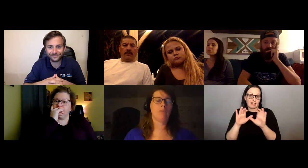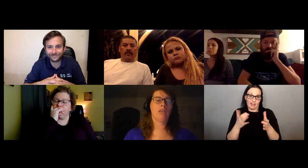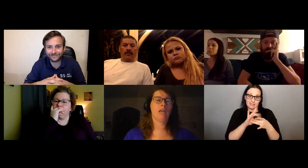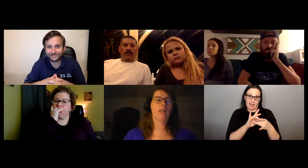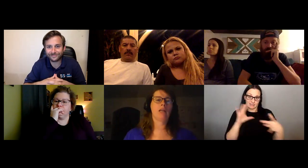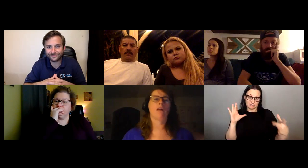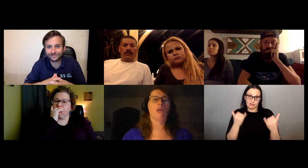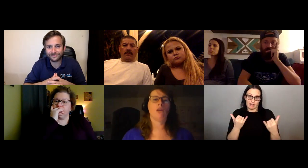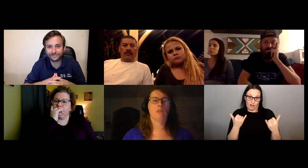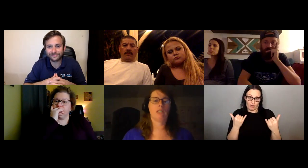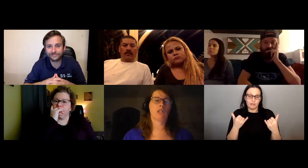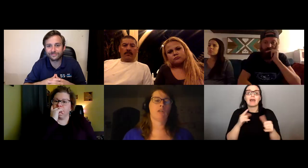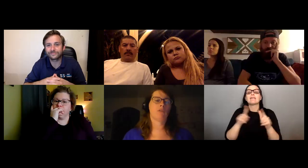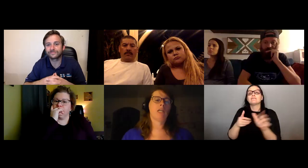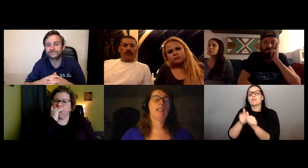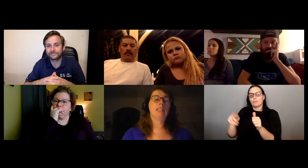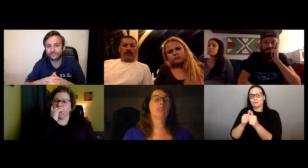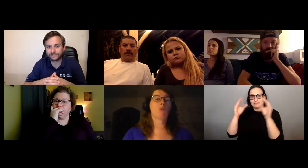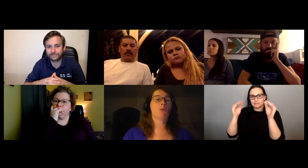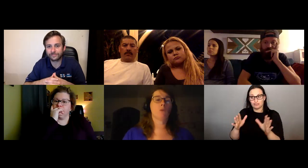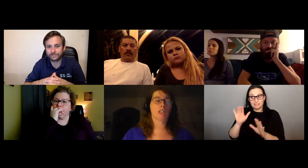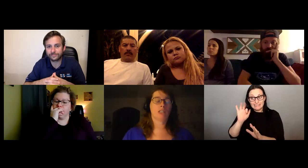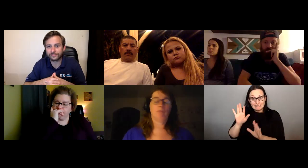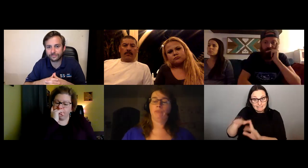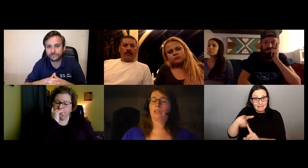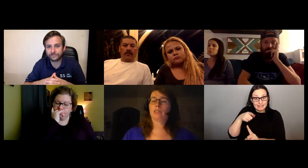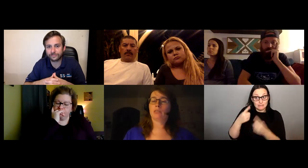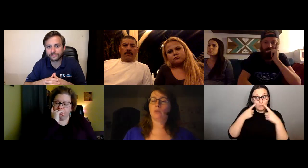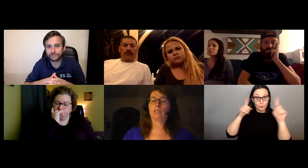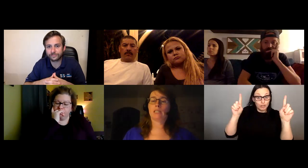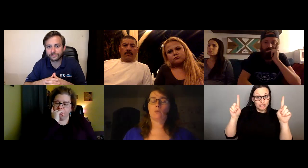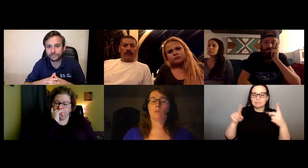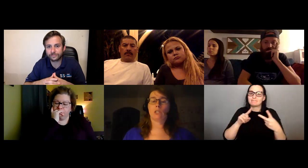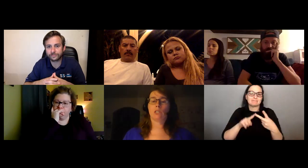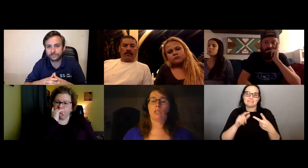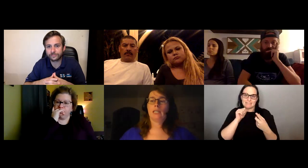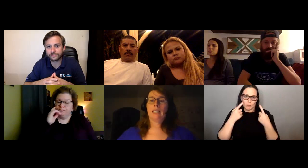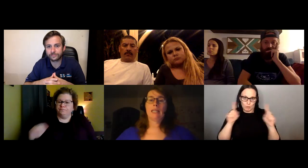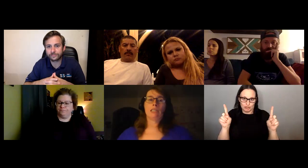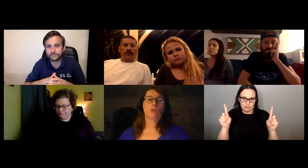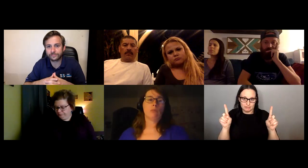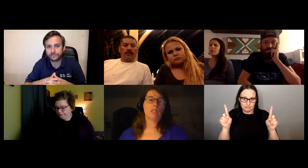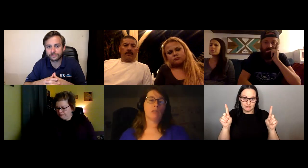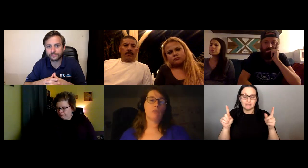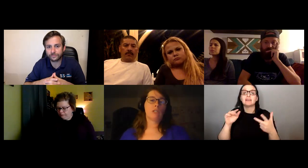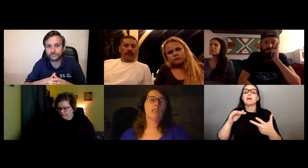and then i follow up with the teacher if this is what worked this is what didn't work and this is